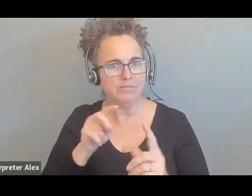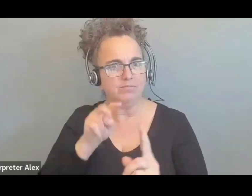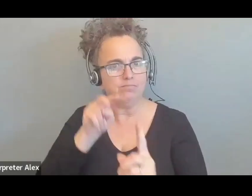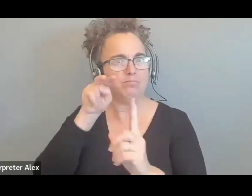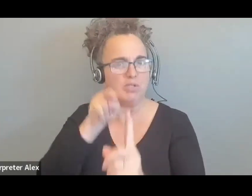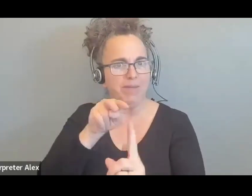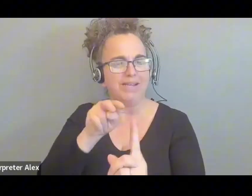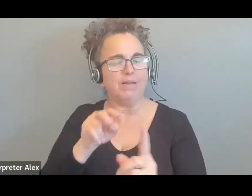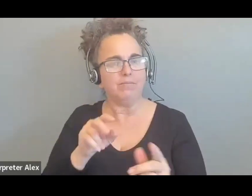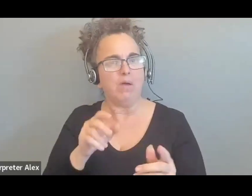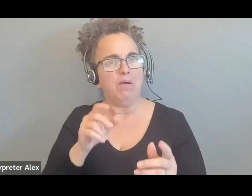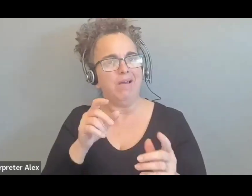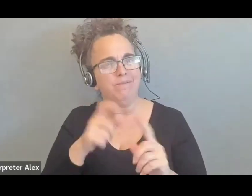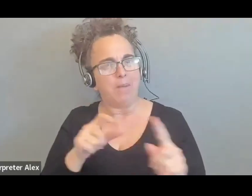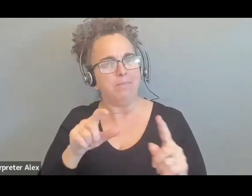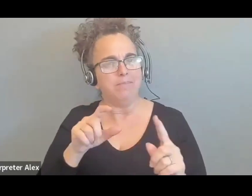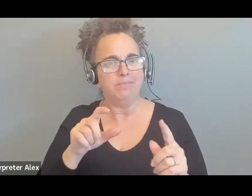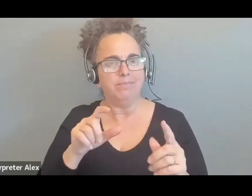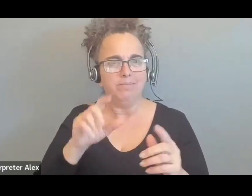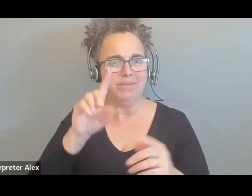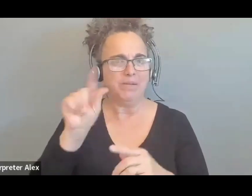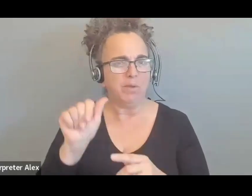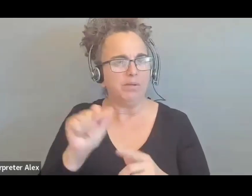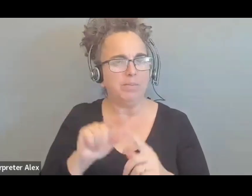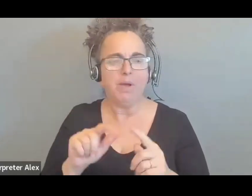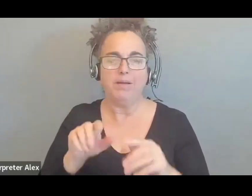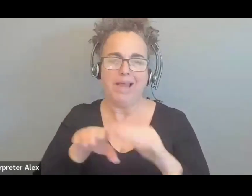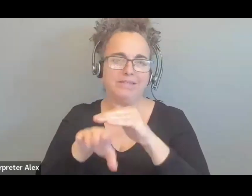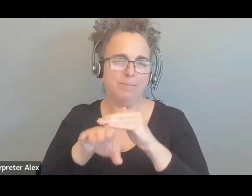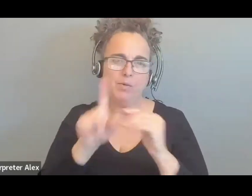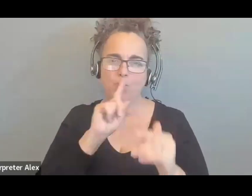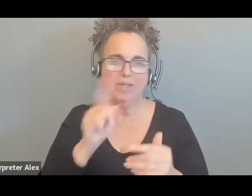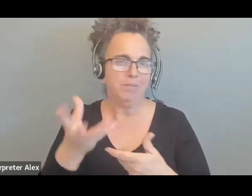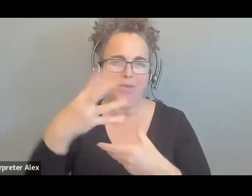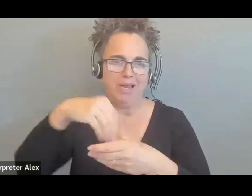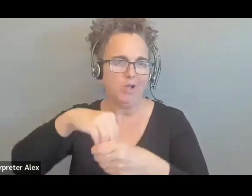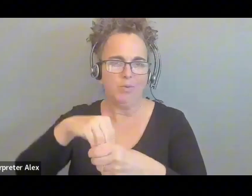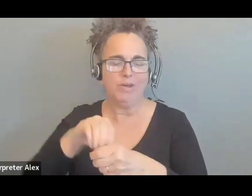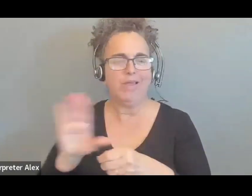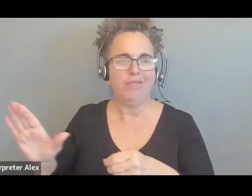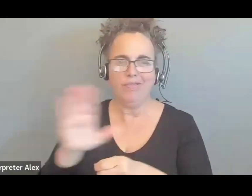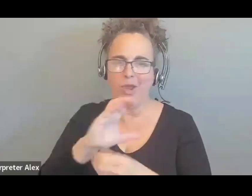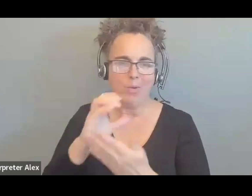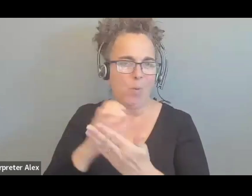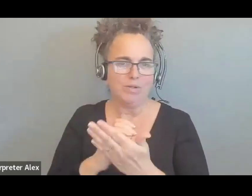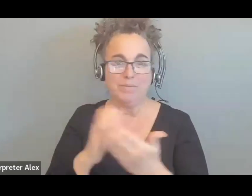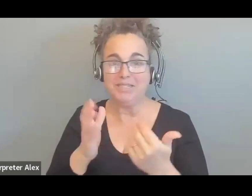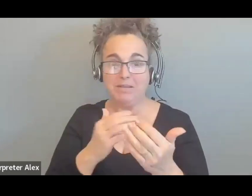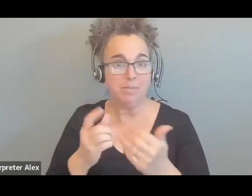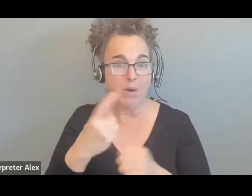accessibility would be baked into their coursework, right? And like even if it's a one day seminar